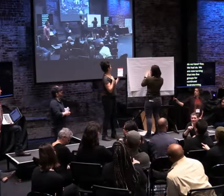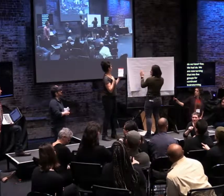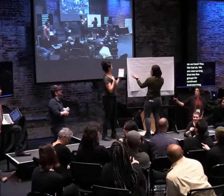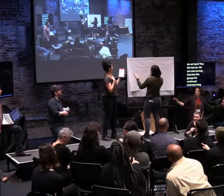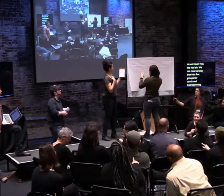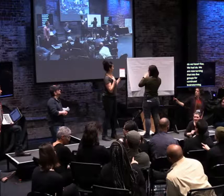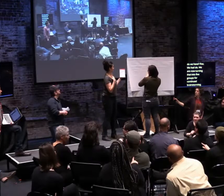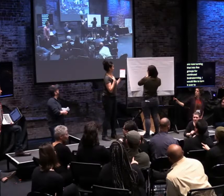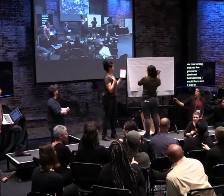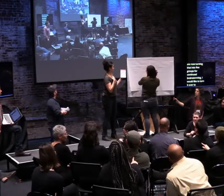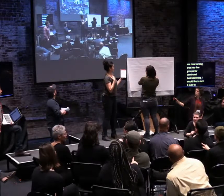to be our note taker.